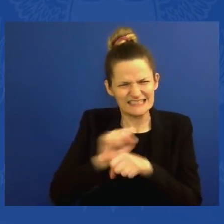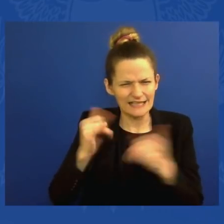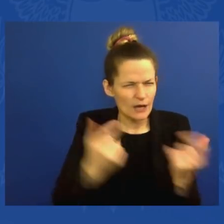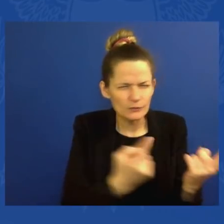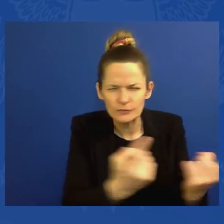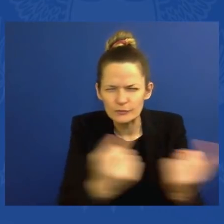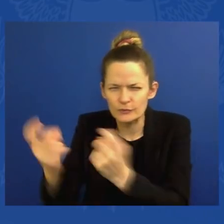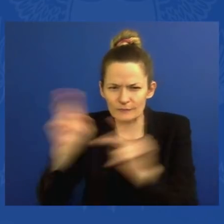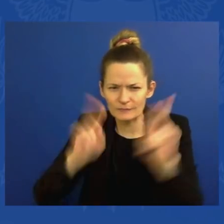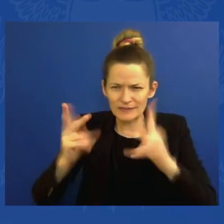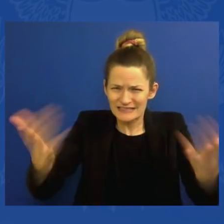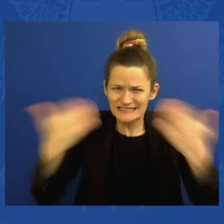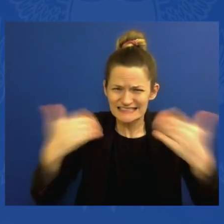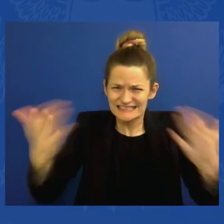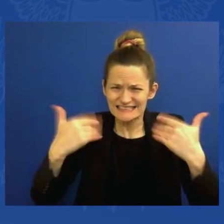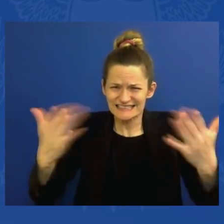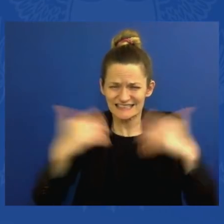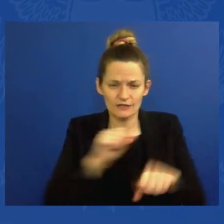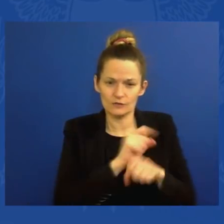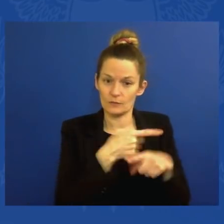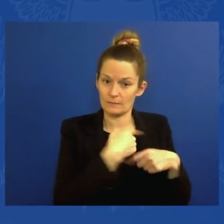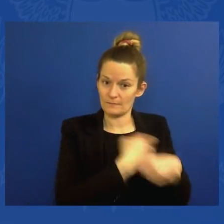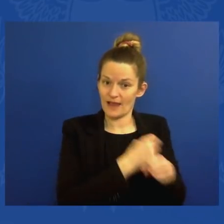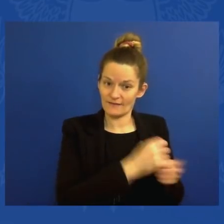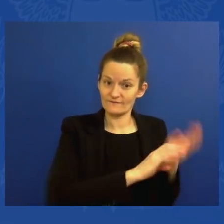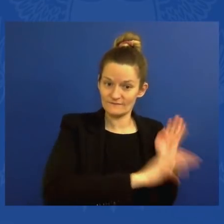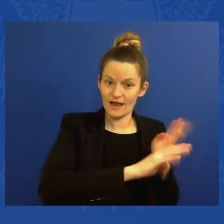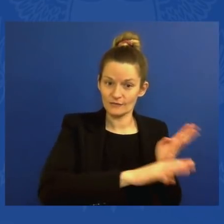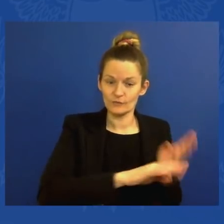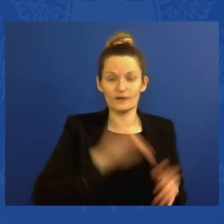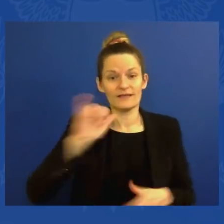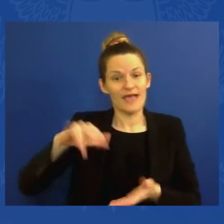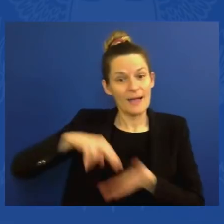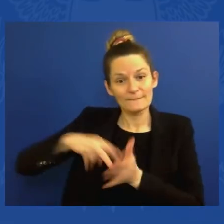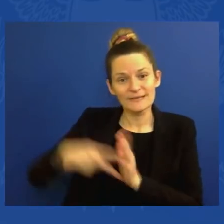disrupted the global supply chains. Factories -- when factories close,